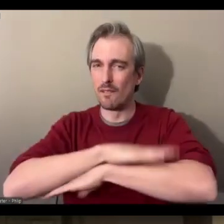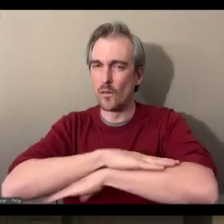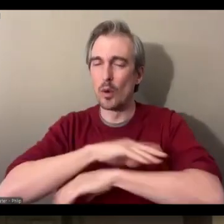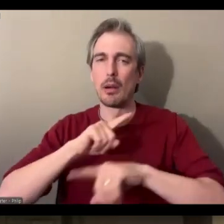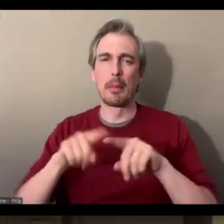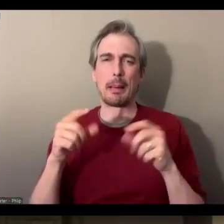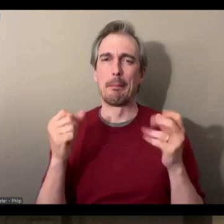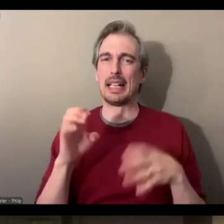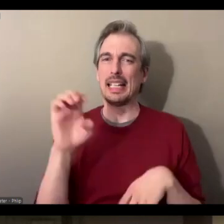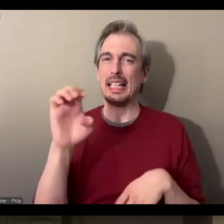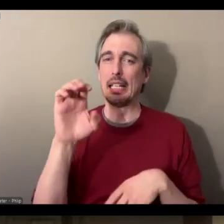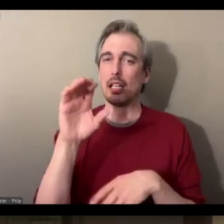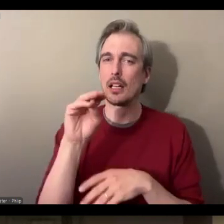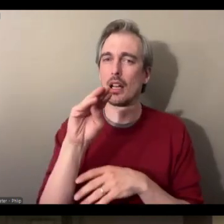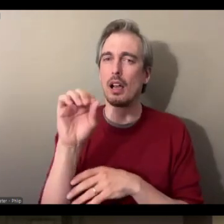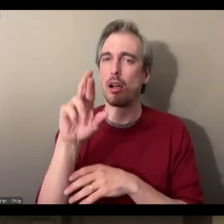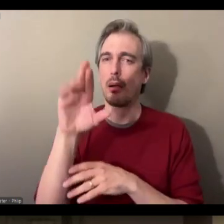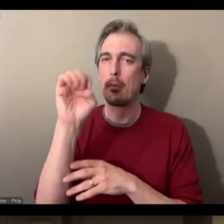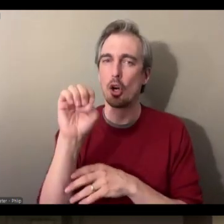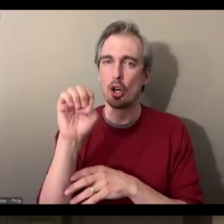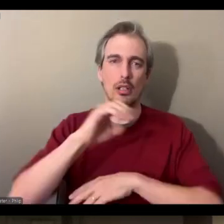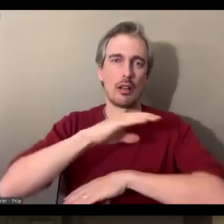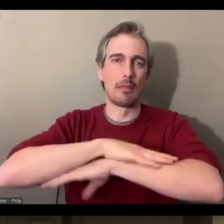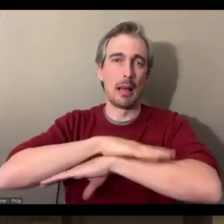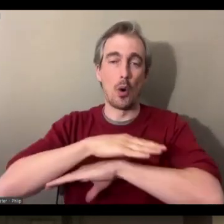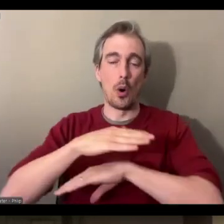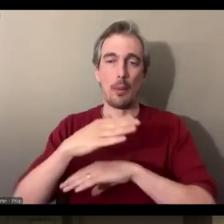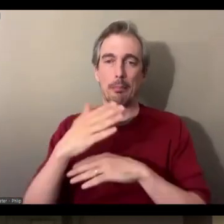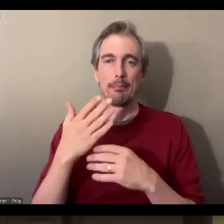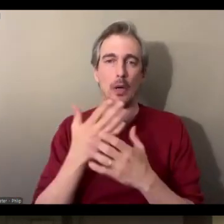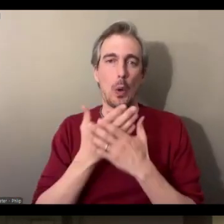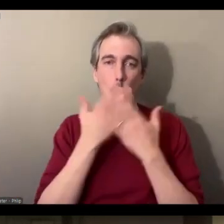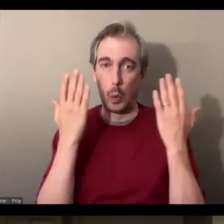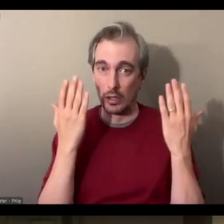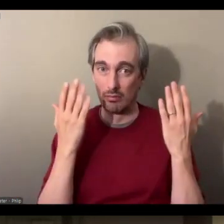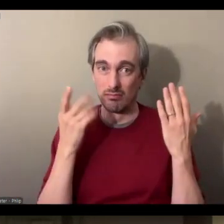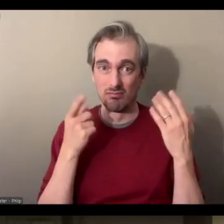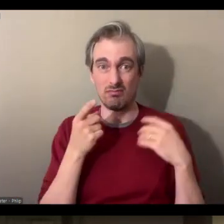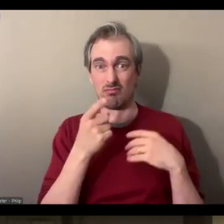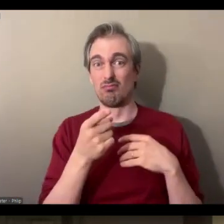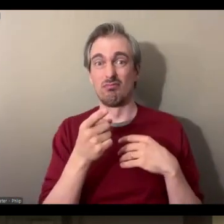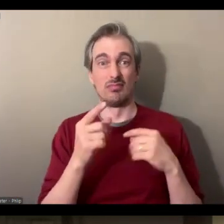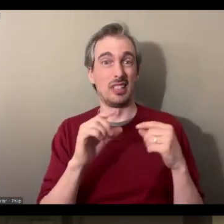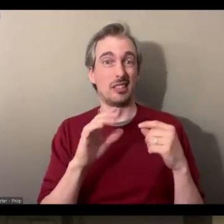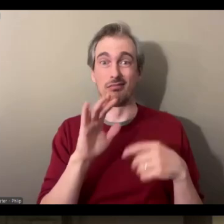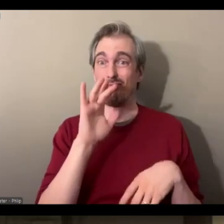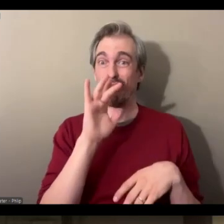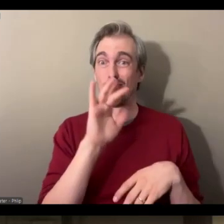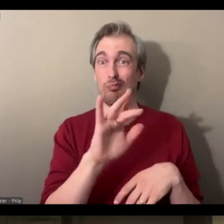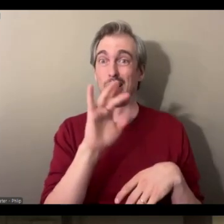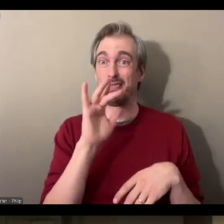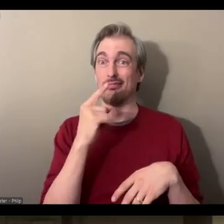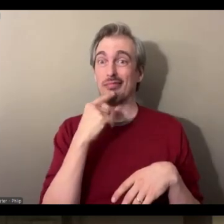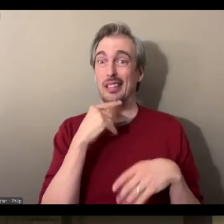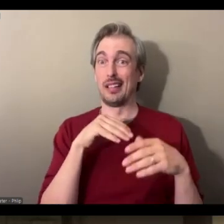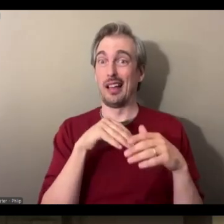button that says access info. That you can click and get all of the information and plan that